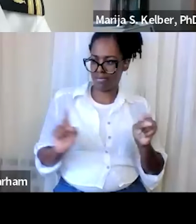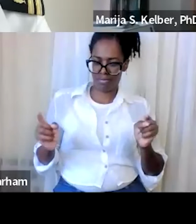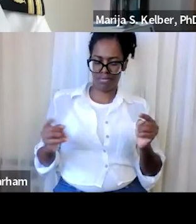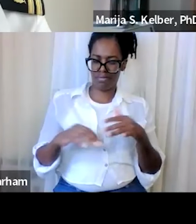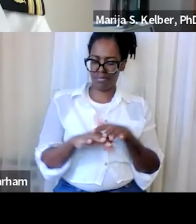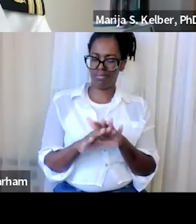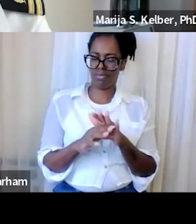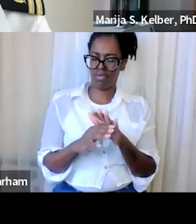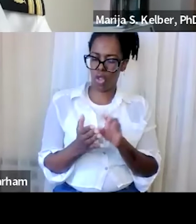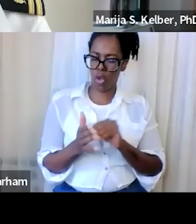Thank you.